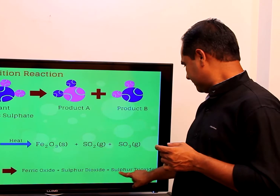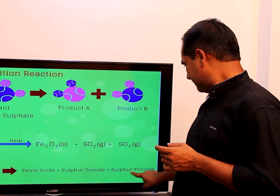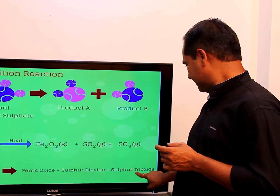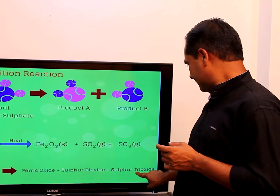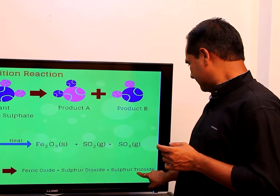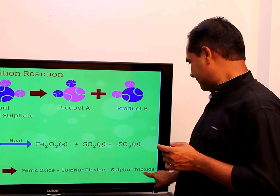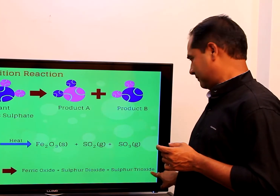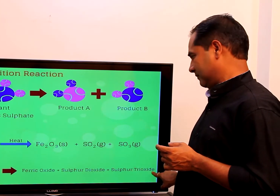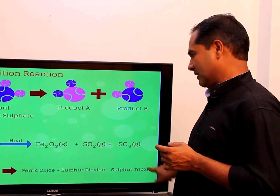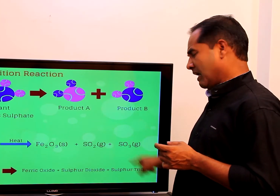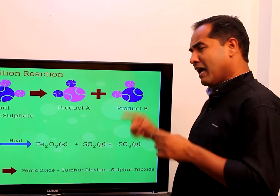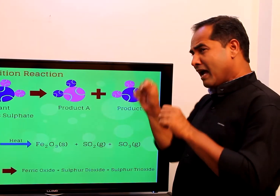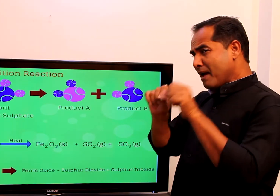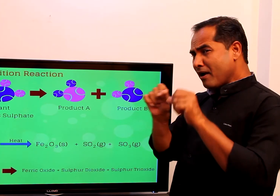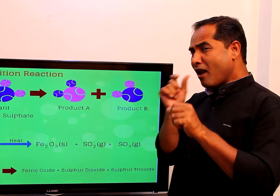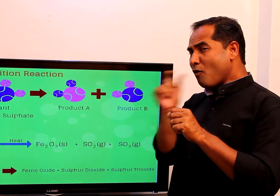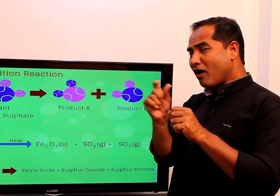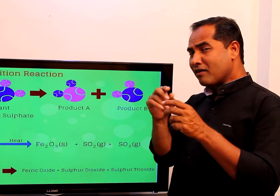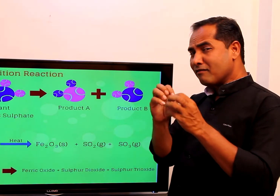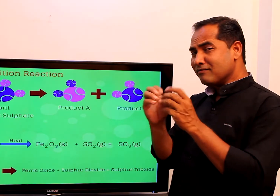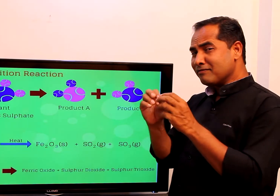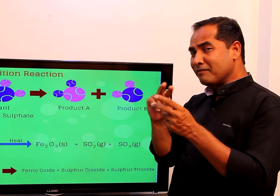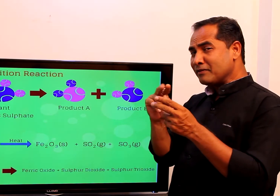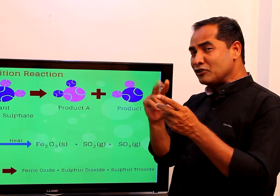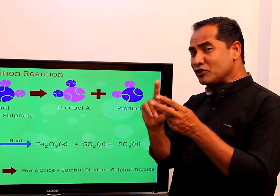is sulfur trioxide.